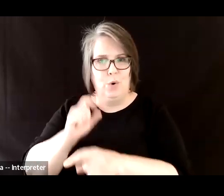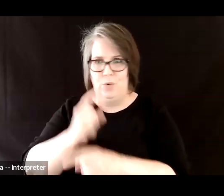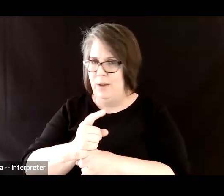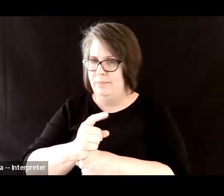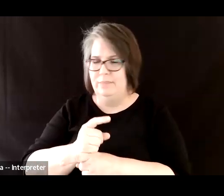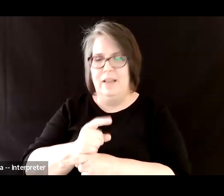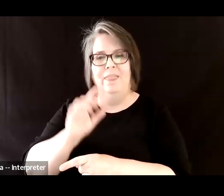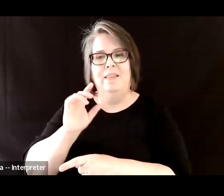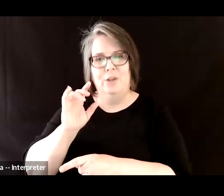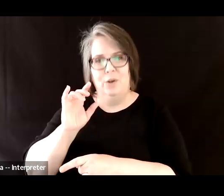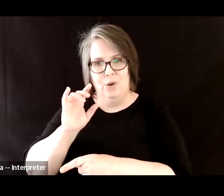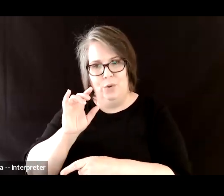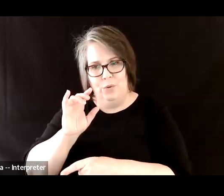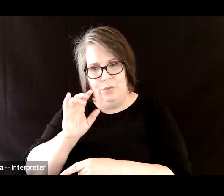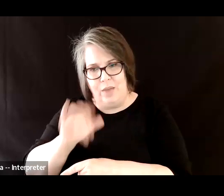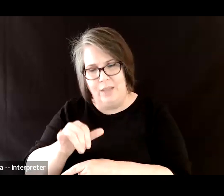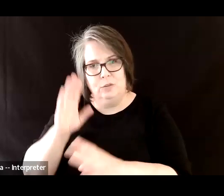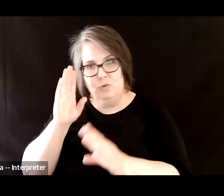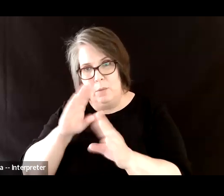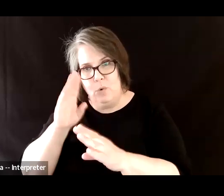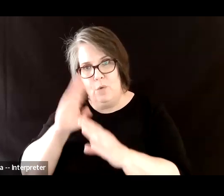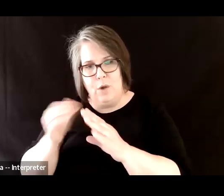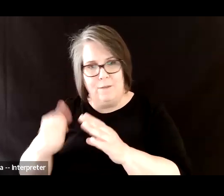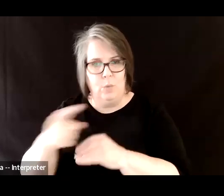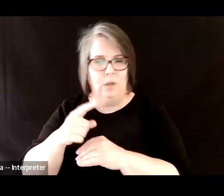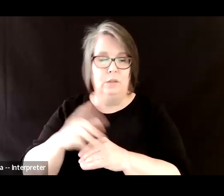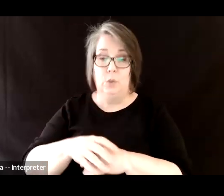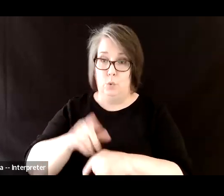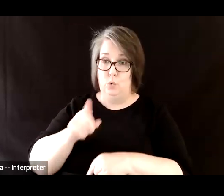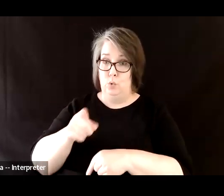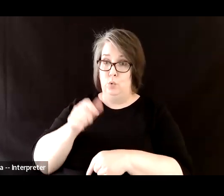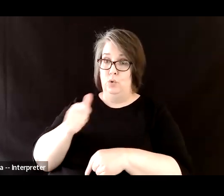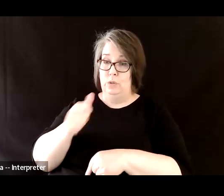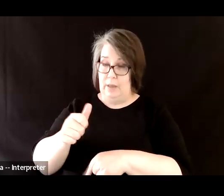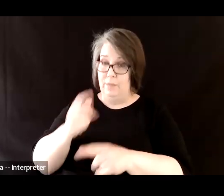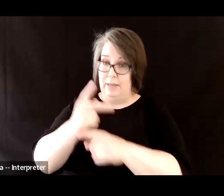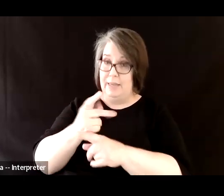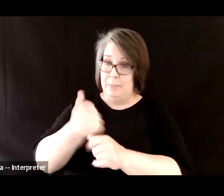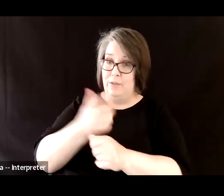going to be troubleshooting on everybody's part. So you yourself try to keep all of your stuff updated but remind